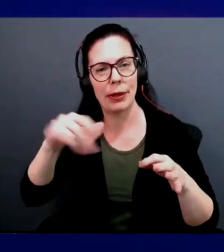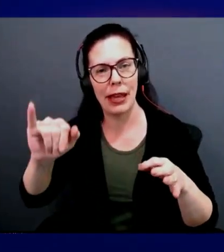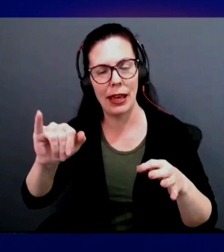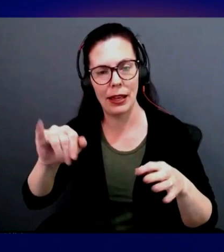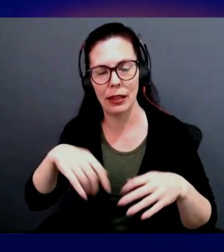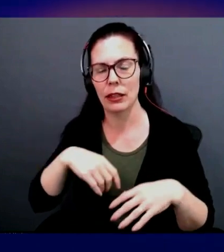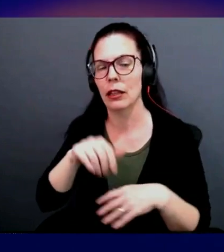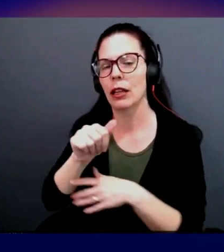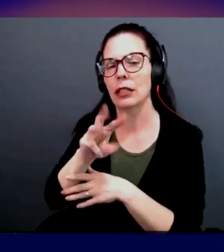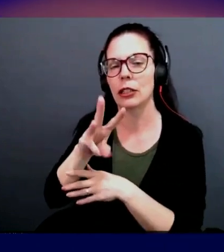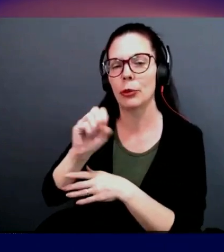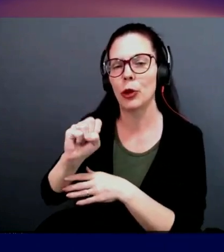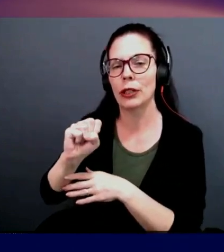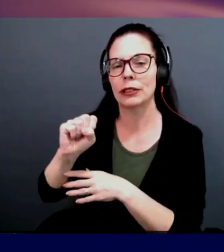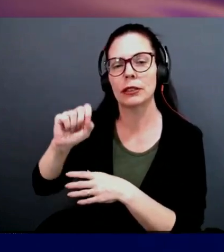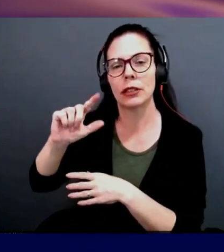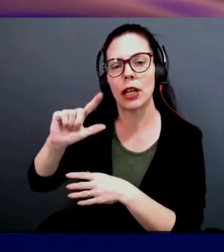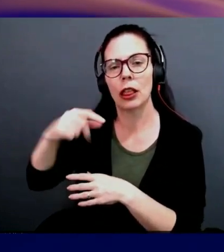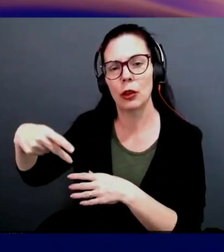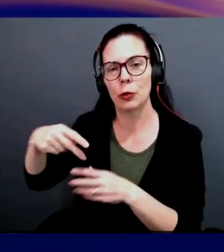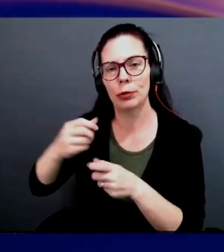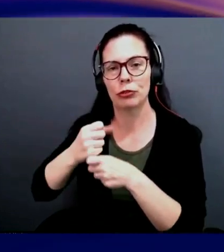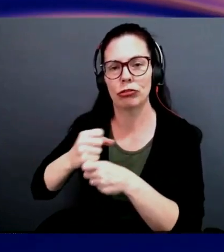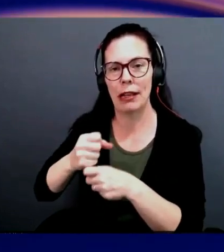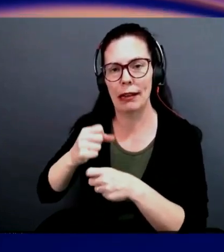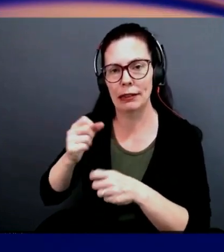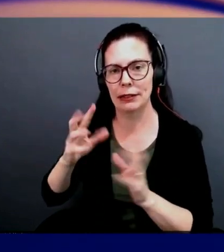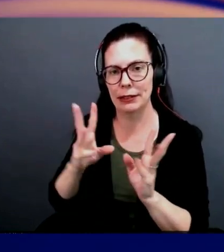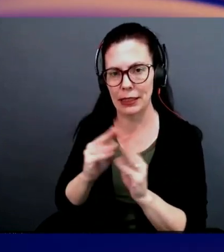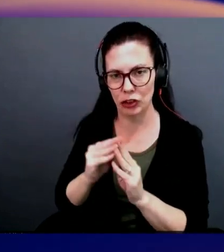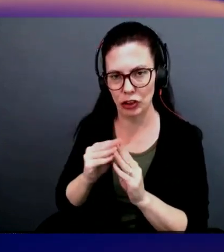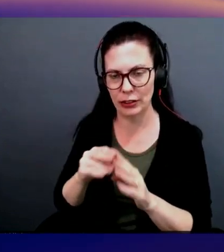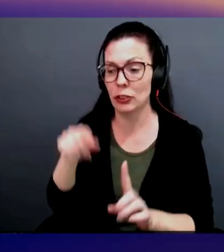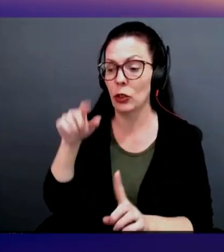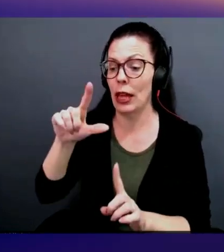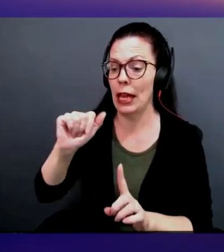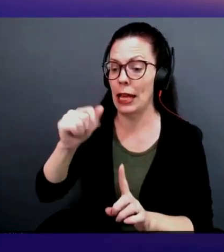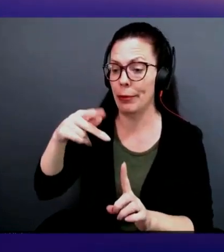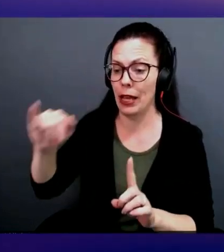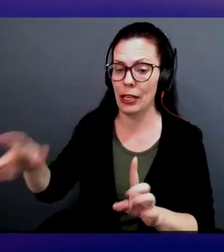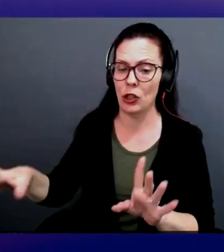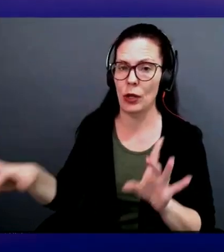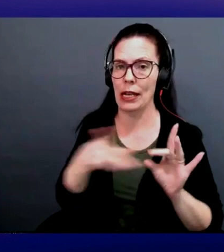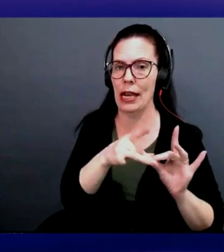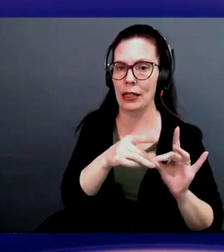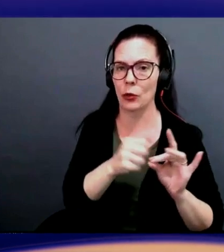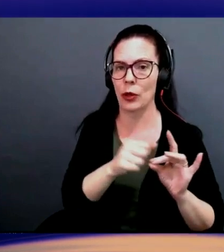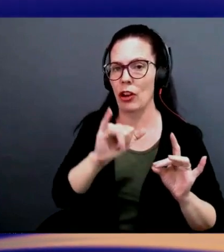And you can hook that API into the ID of your choice, because every developer has their favorite ID